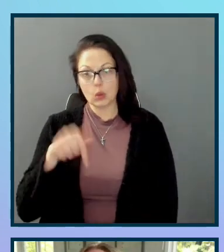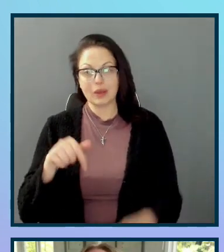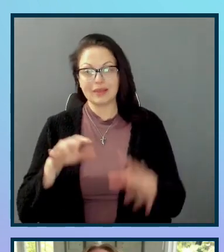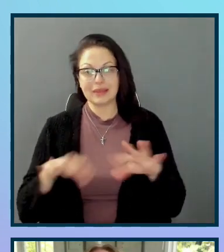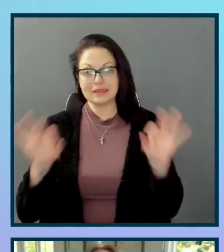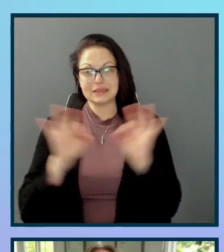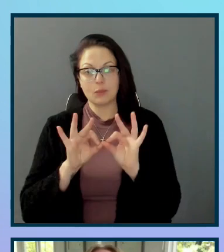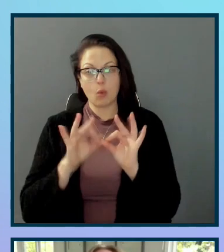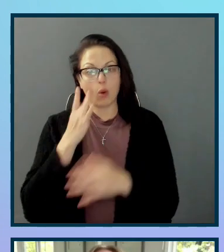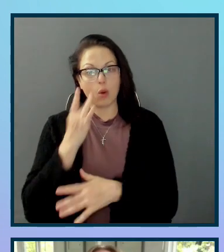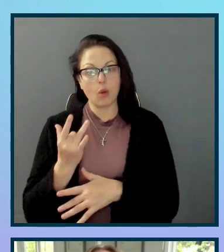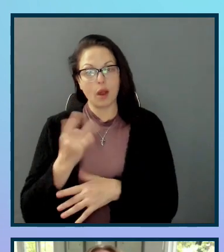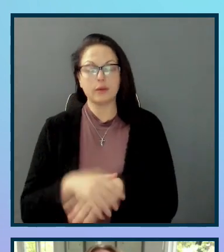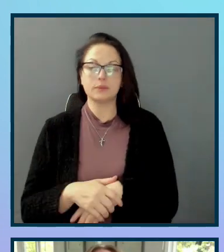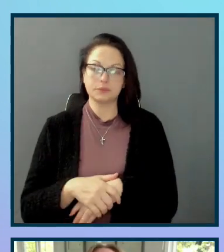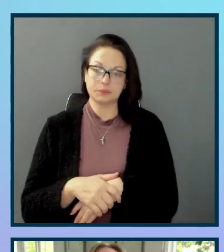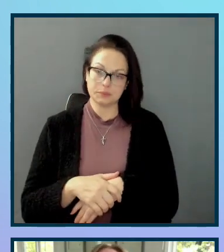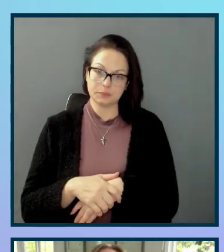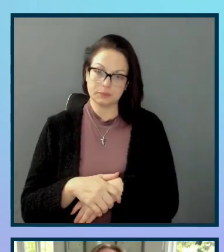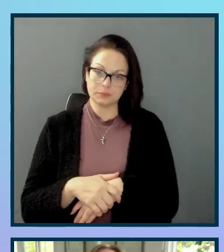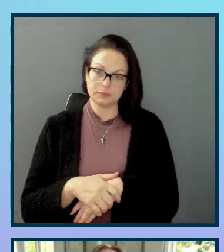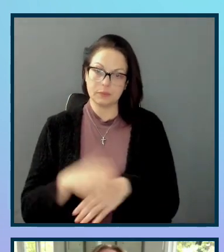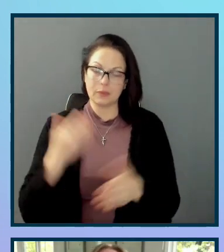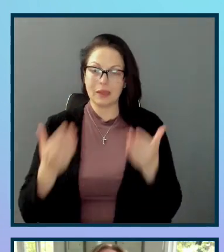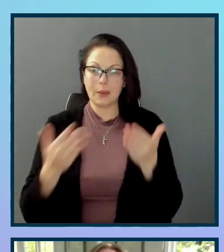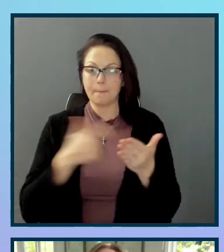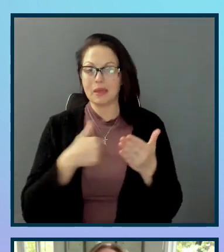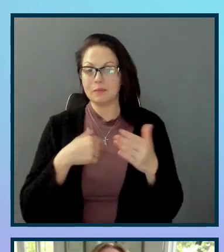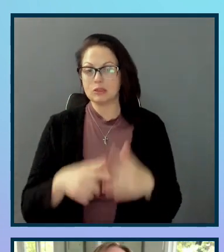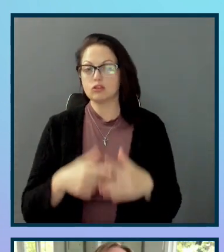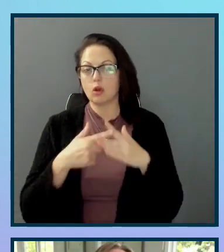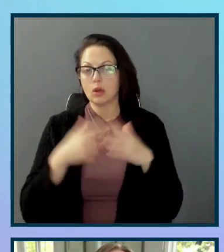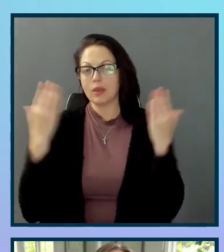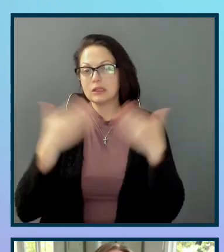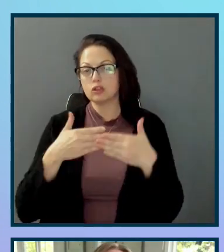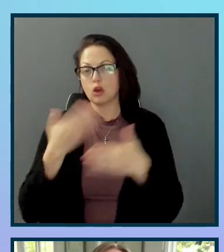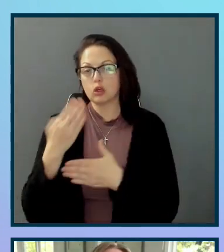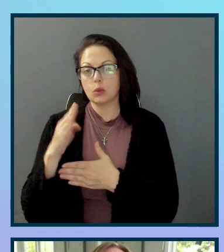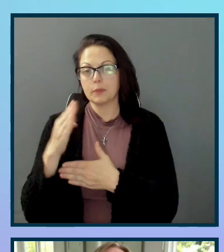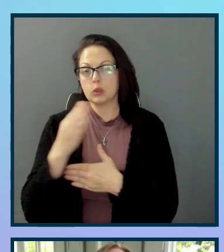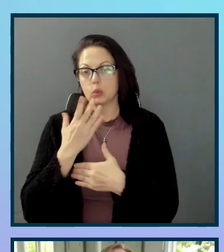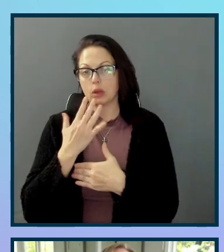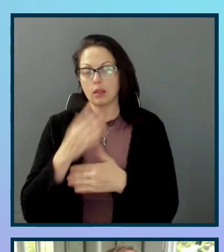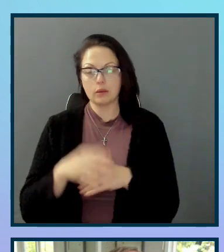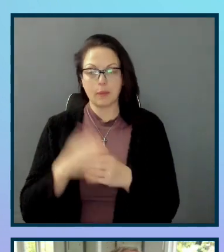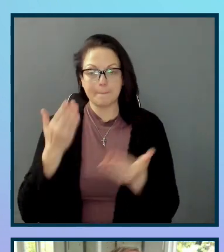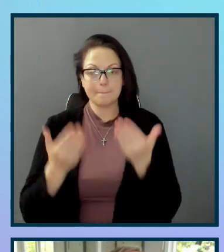and say, you know, maybe we started out with this darker blue tone, right? Maybe this is where we started